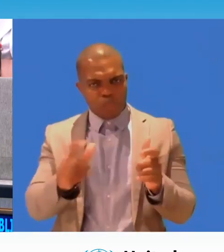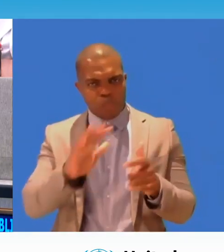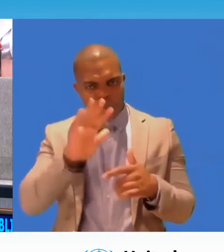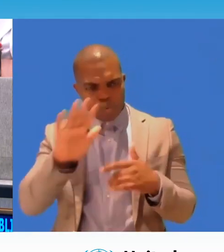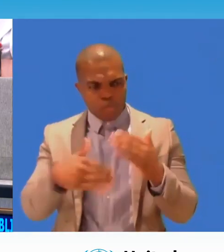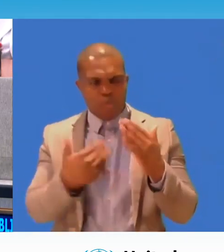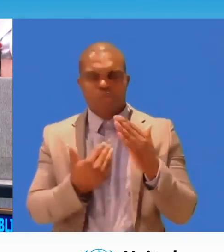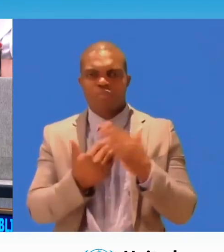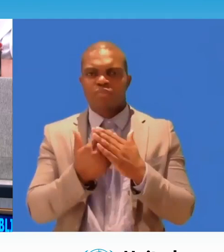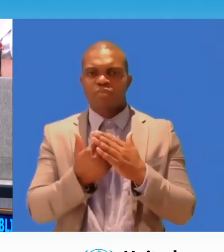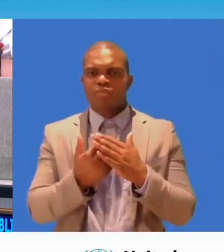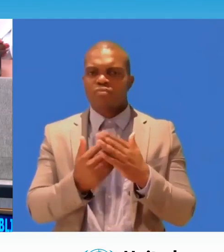am